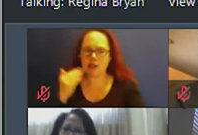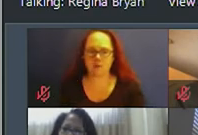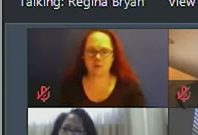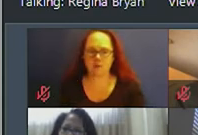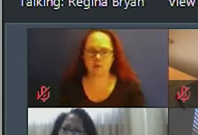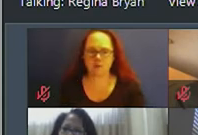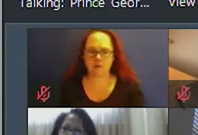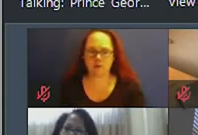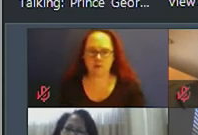Okay.